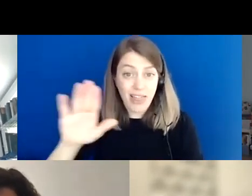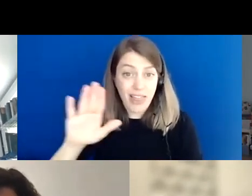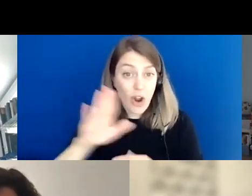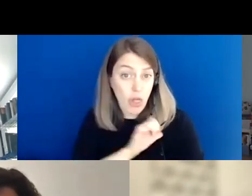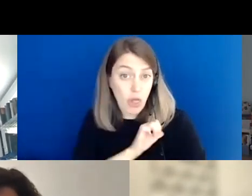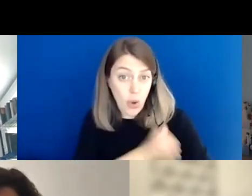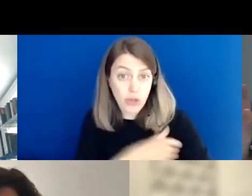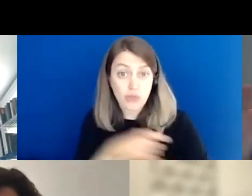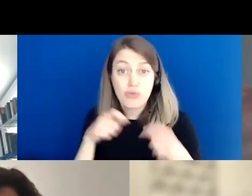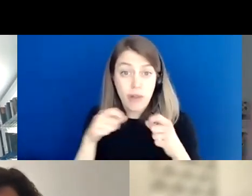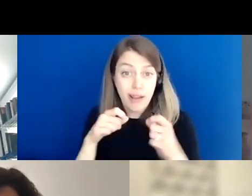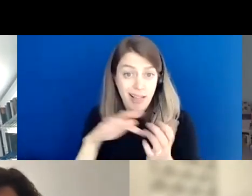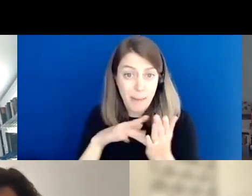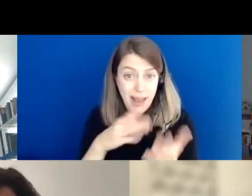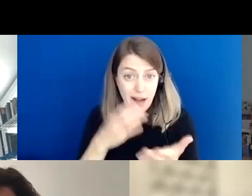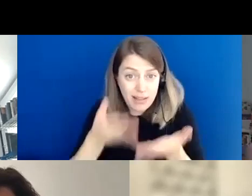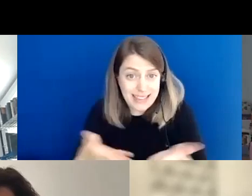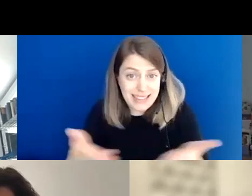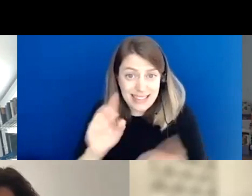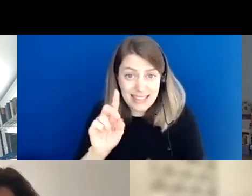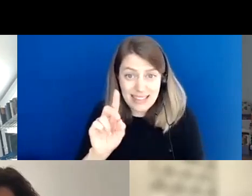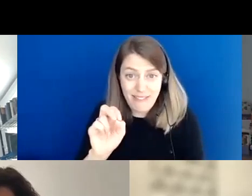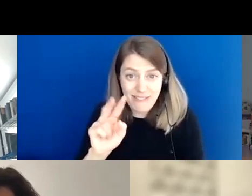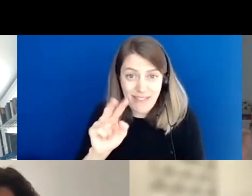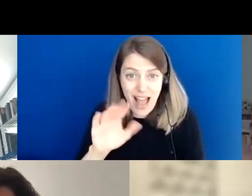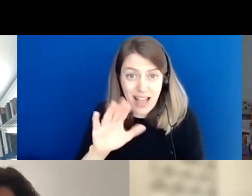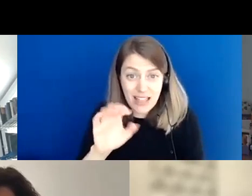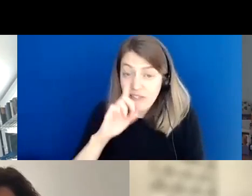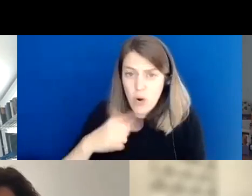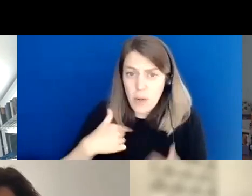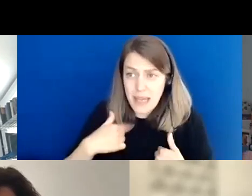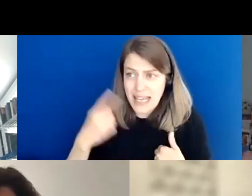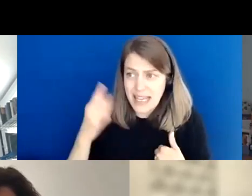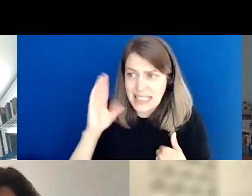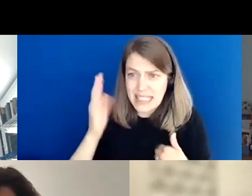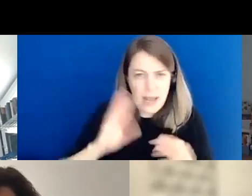To me, I read it, it seemed like a no-brainer that the rule says that